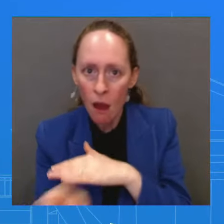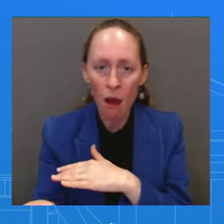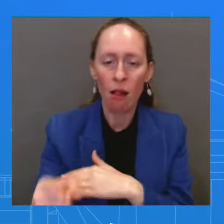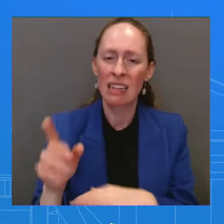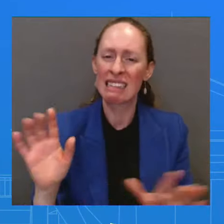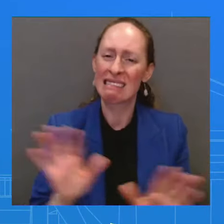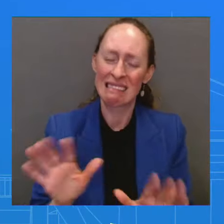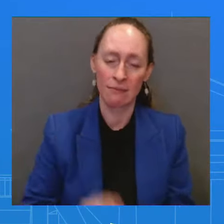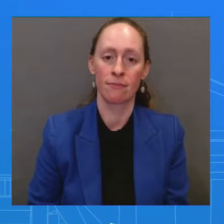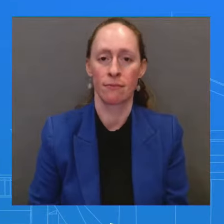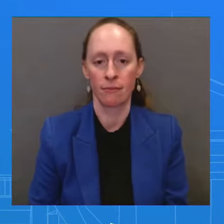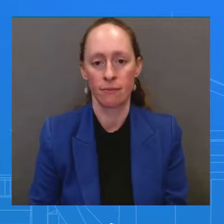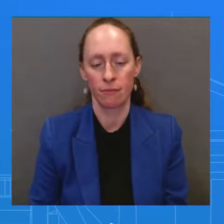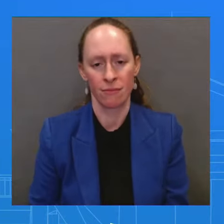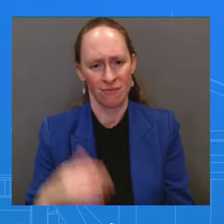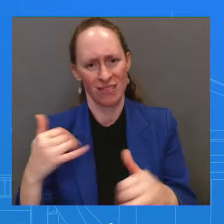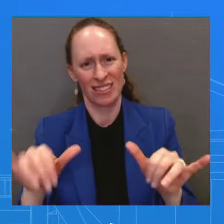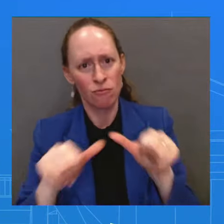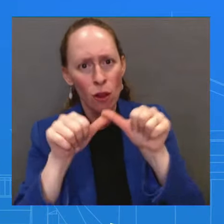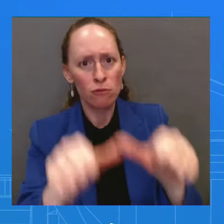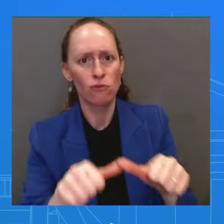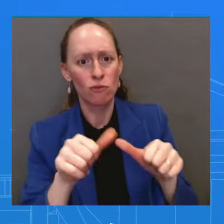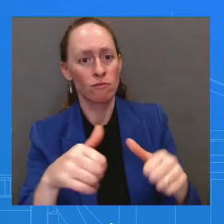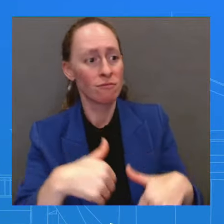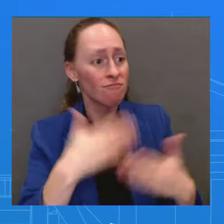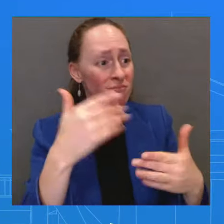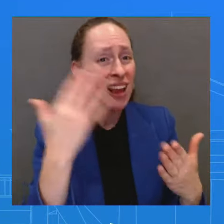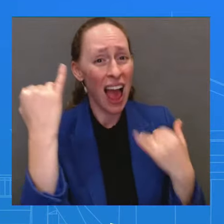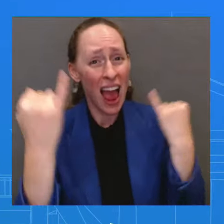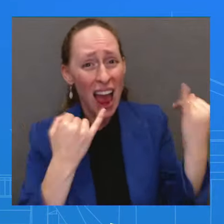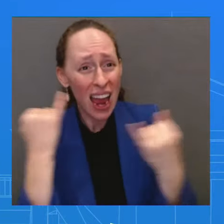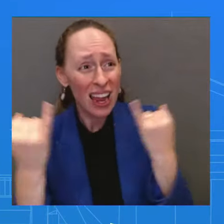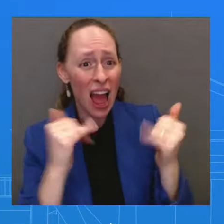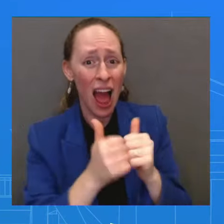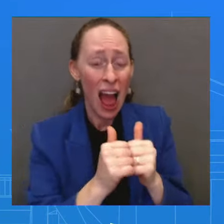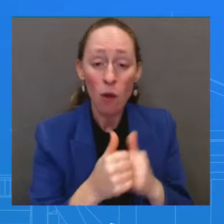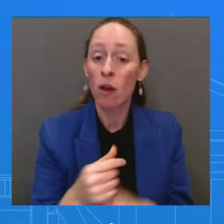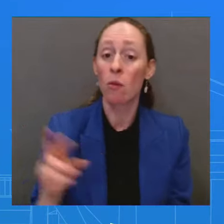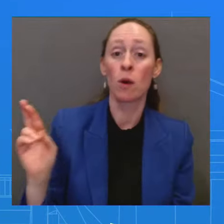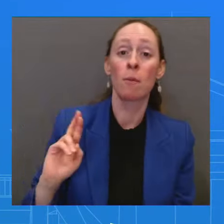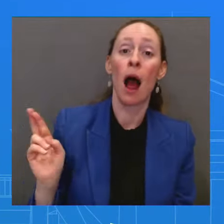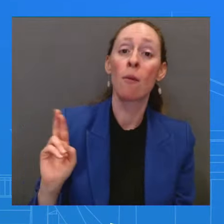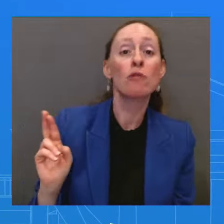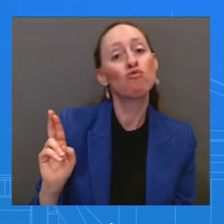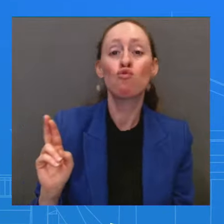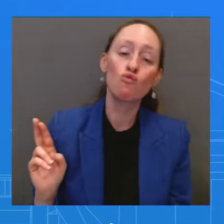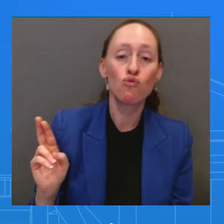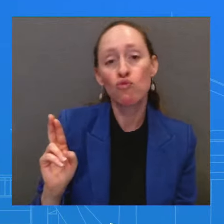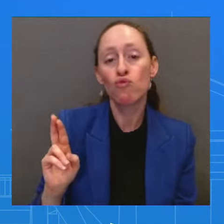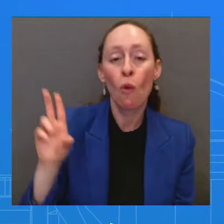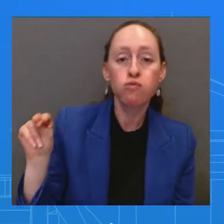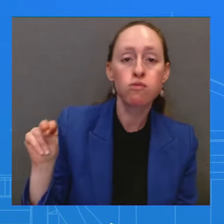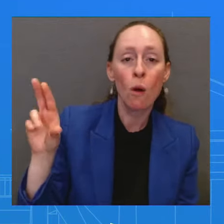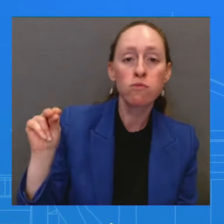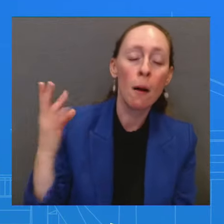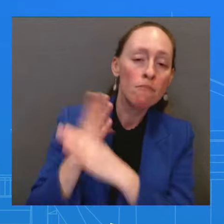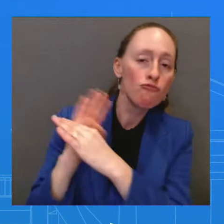I just mentioned moments ago, like two weeks ago, they put forth a CR -- a CR that would take away law enforcement -- law enforcement at the border.